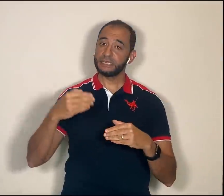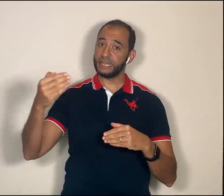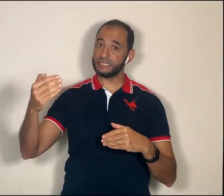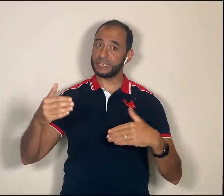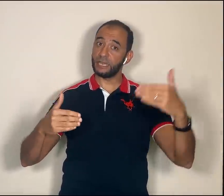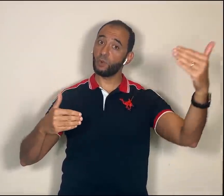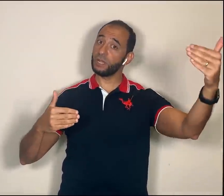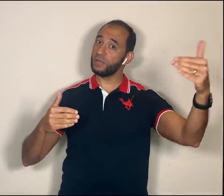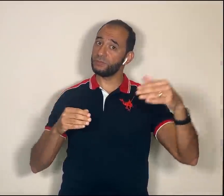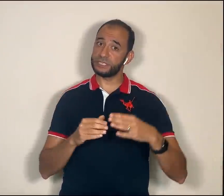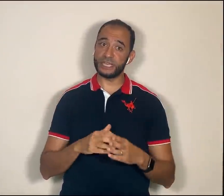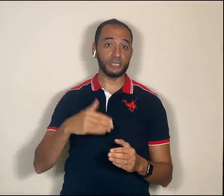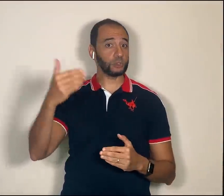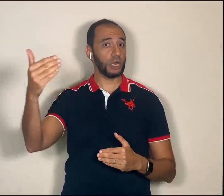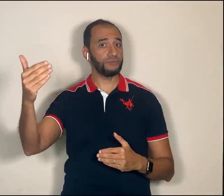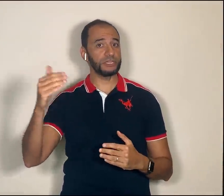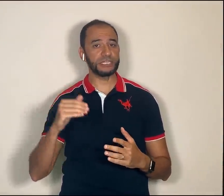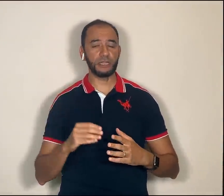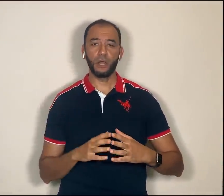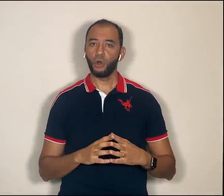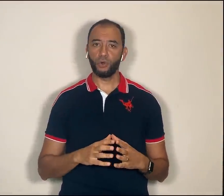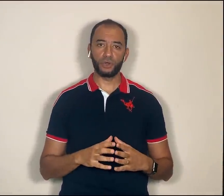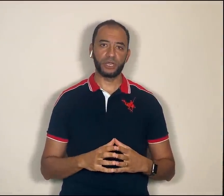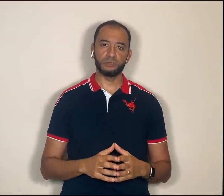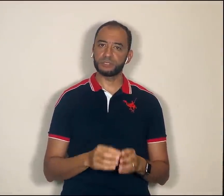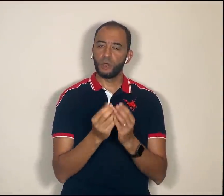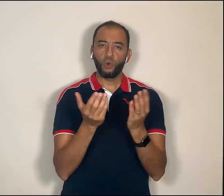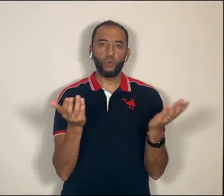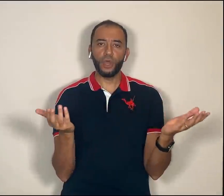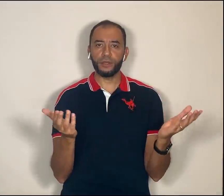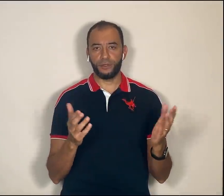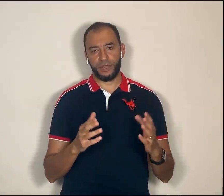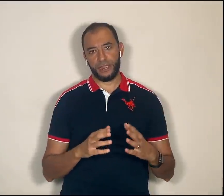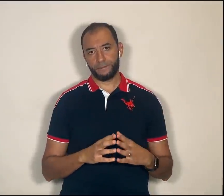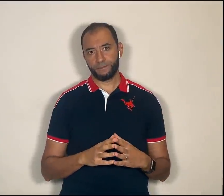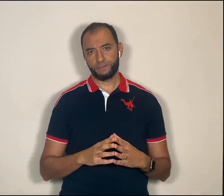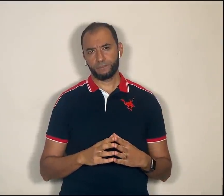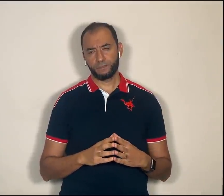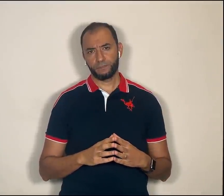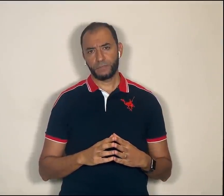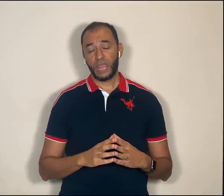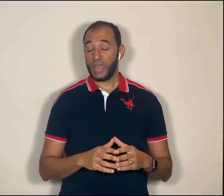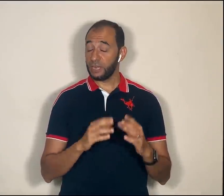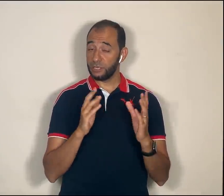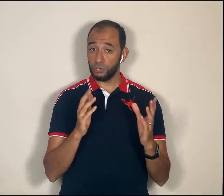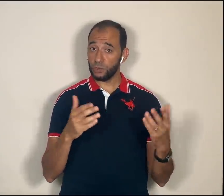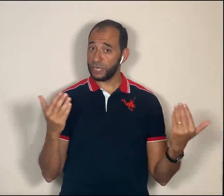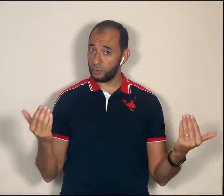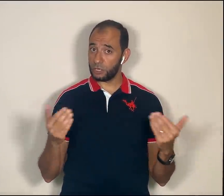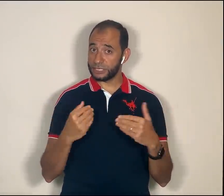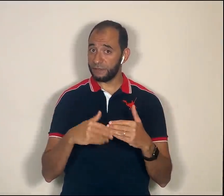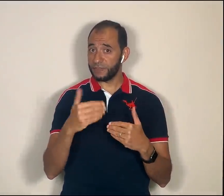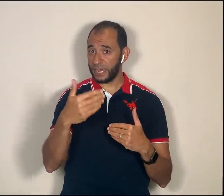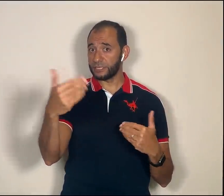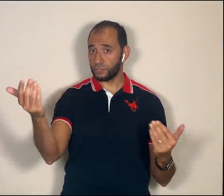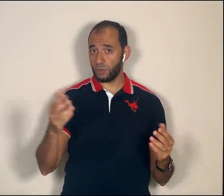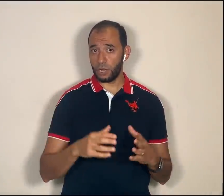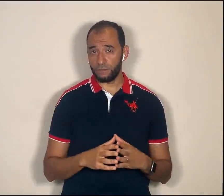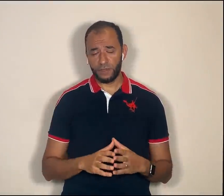ten cell, one hundred cell, two hundred cell organisms? Where are they? And you cannot give the answer of: